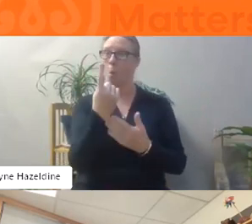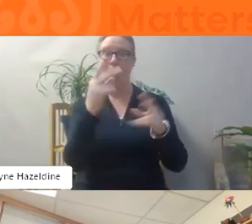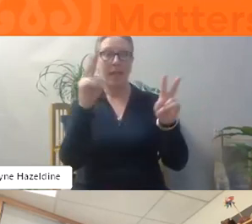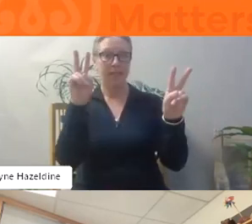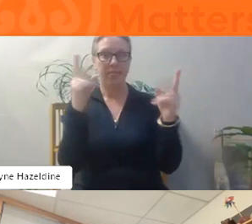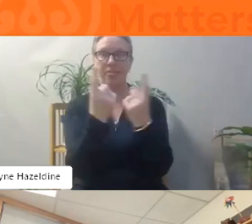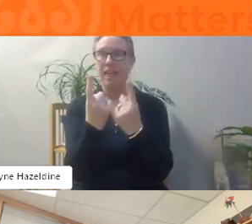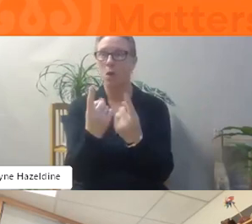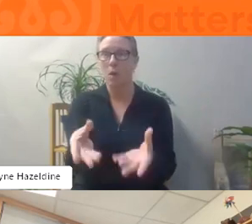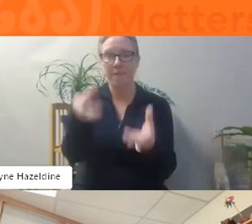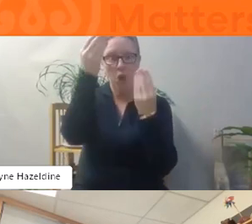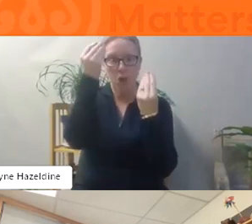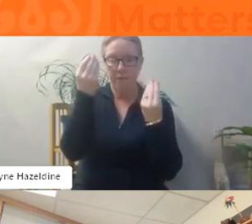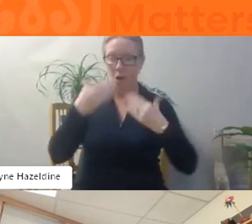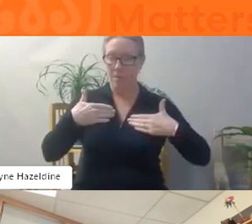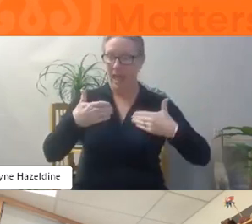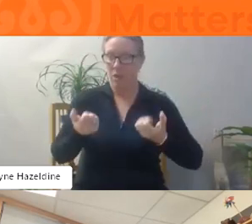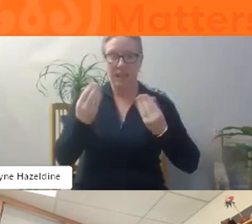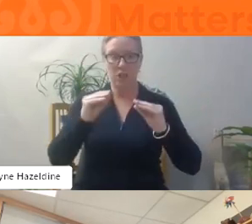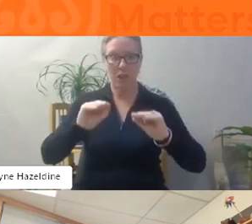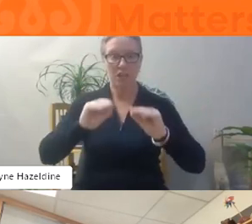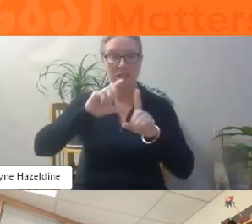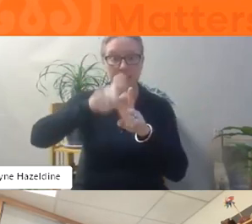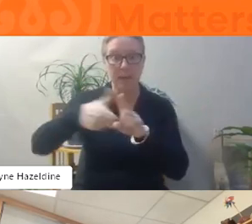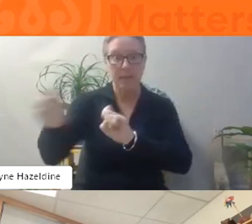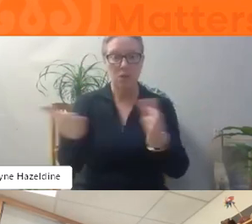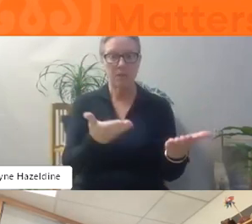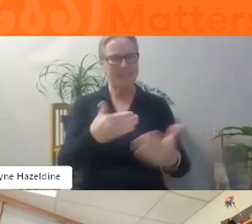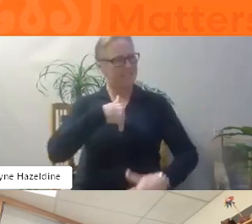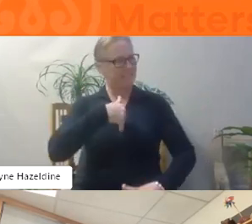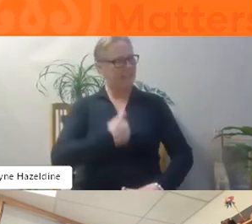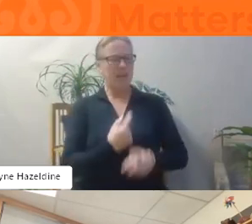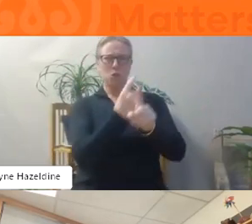education and disability services is the need to talk to the individual